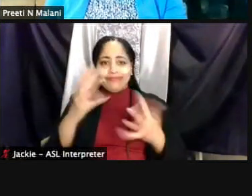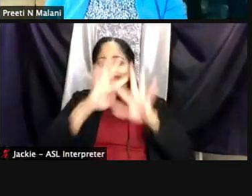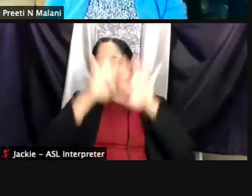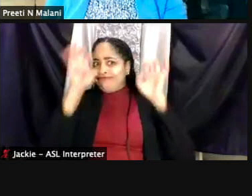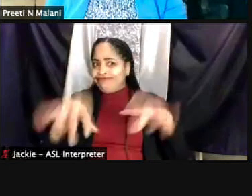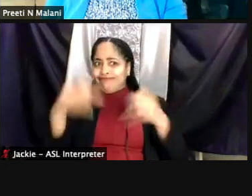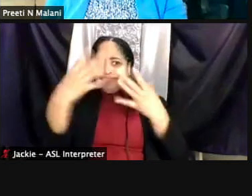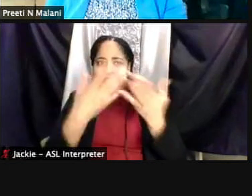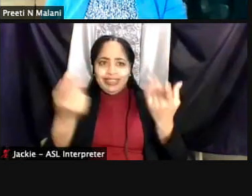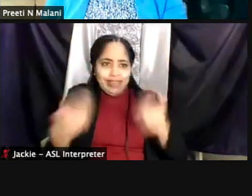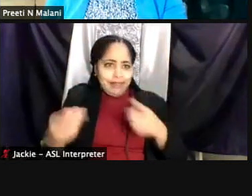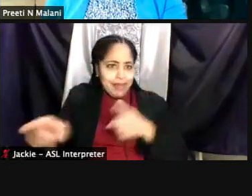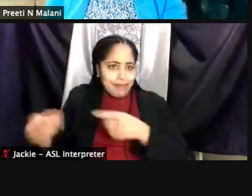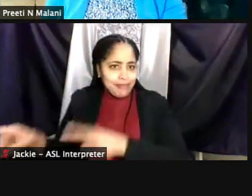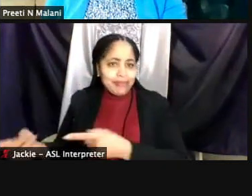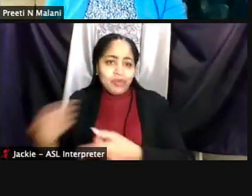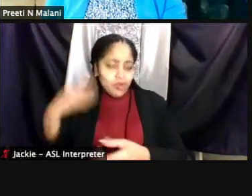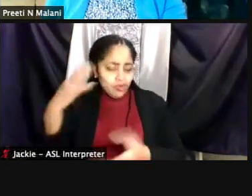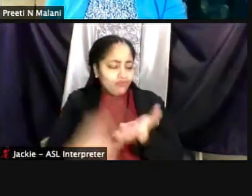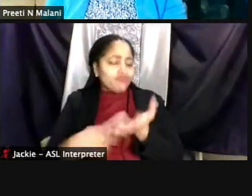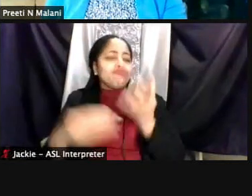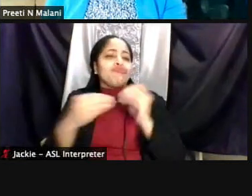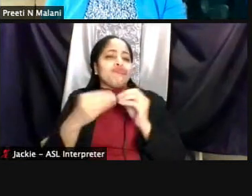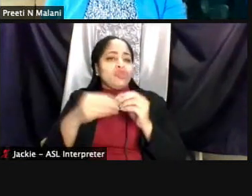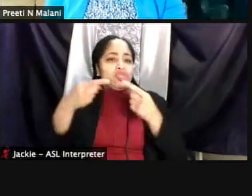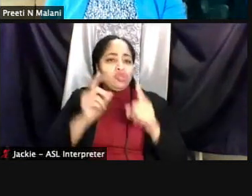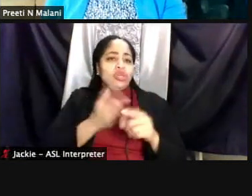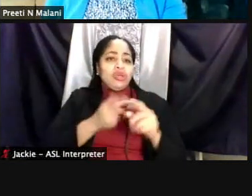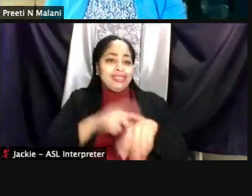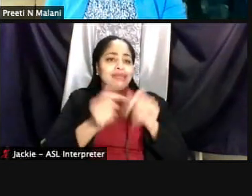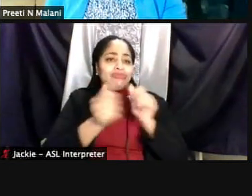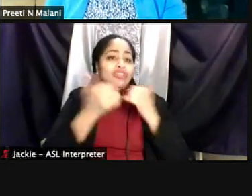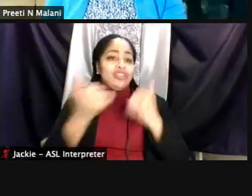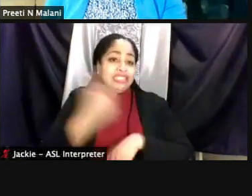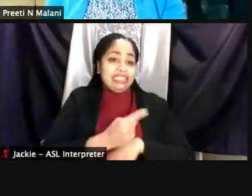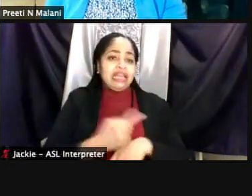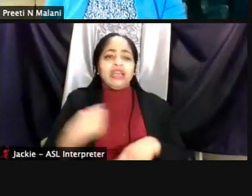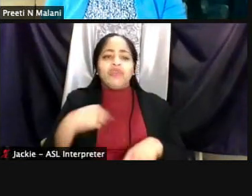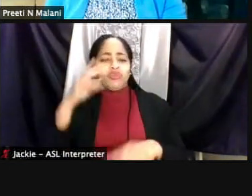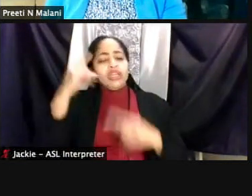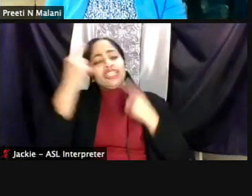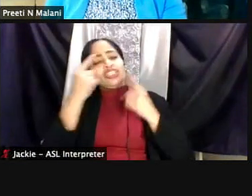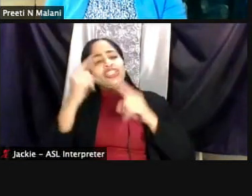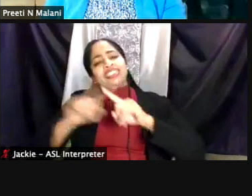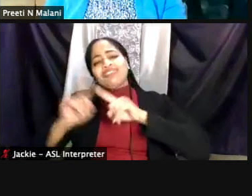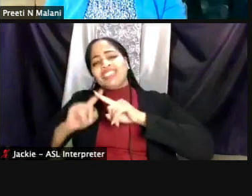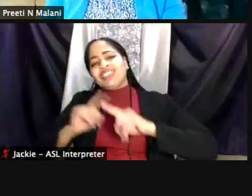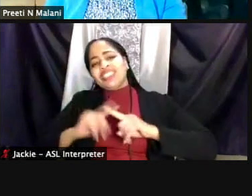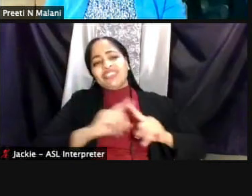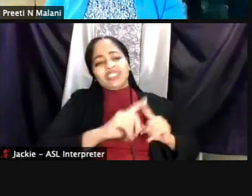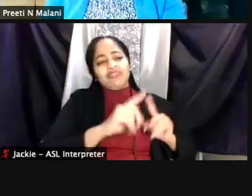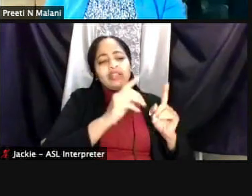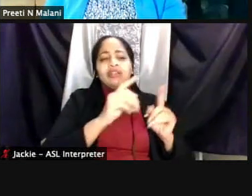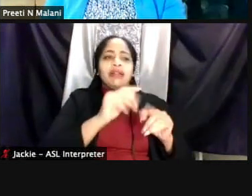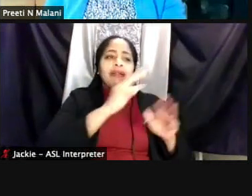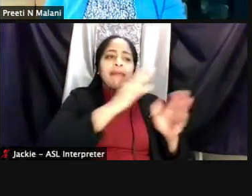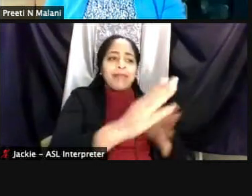about some of those later in our time together today. We're gonna consider different contingencies so that we can condition